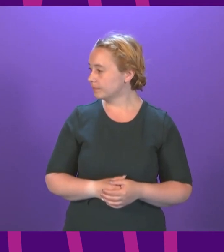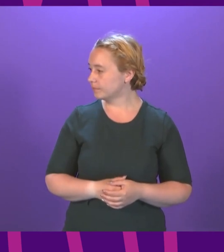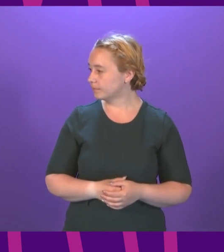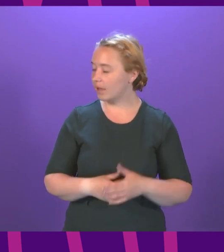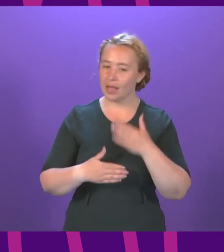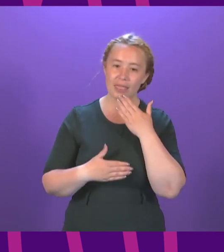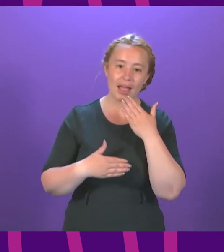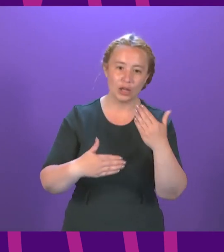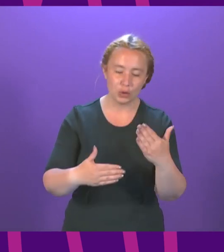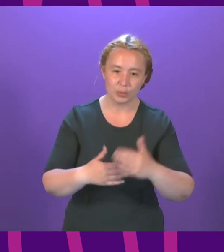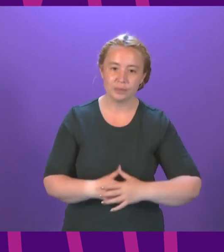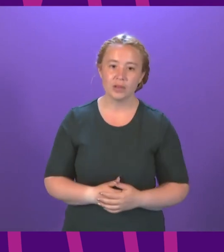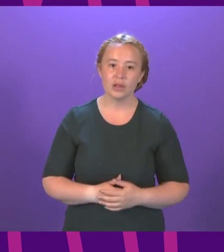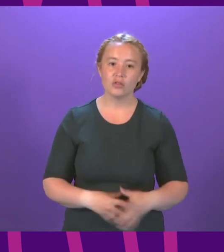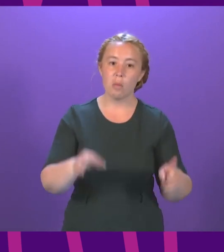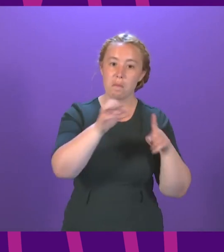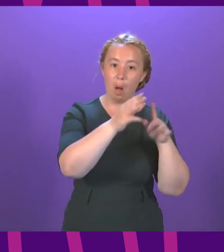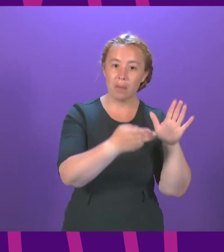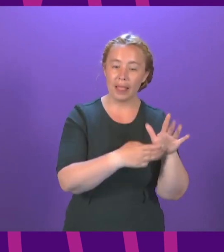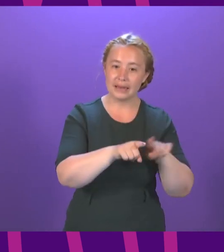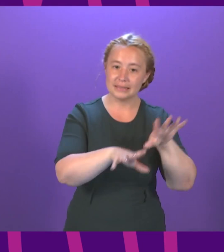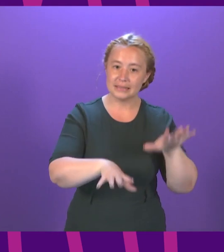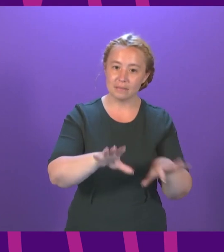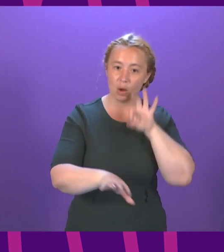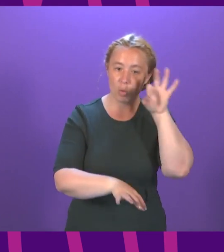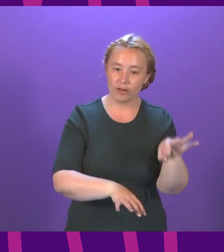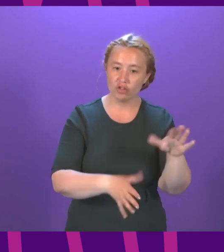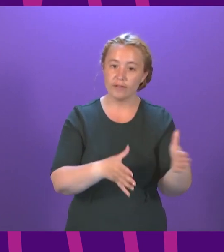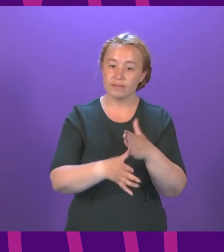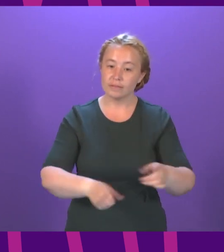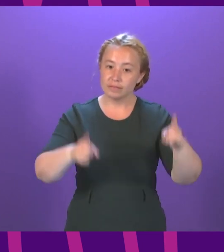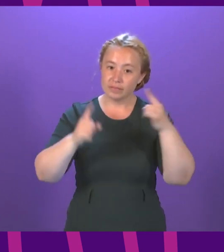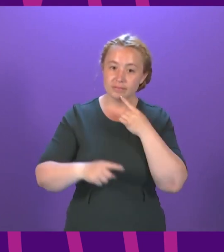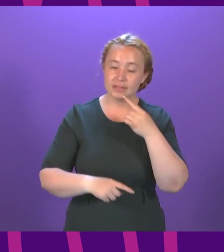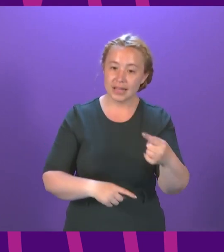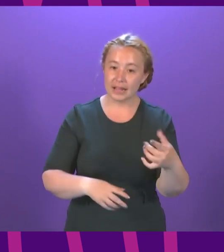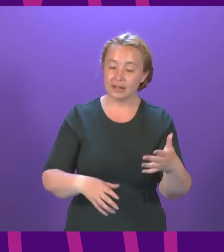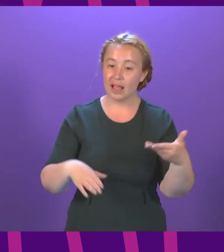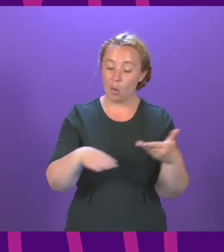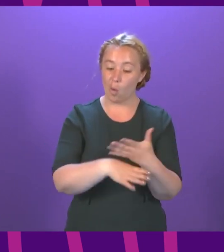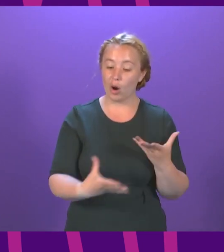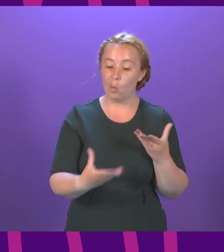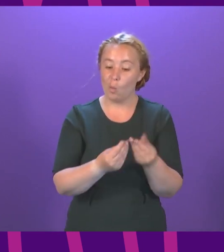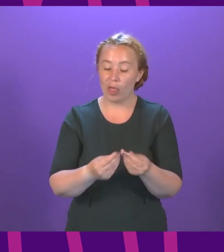In response to Paul McLennan earlier, the First Minister referred to the review of progress and the work done with the care sector on the guidance in the “Open